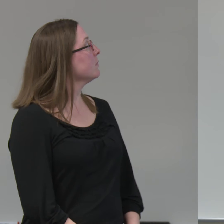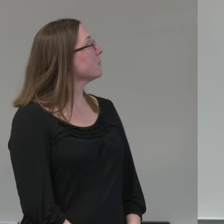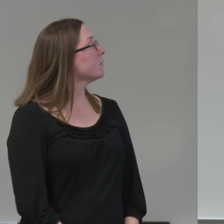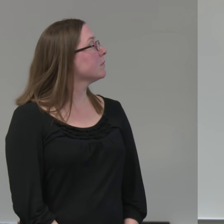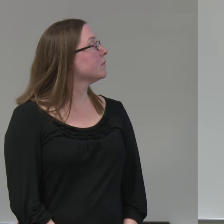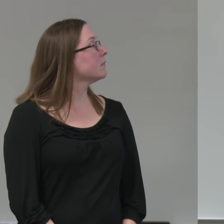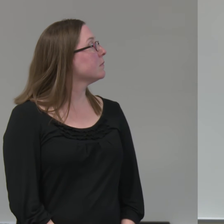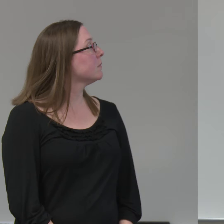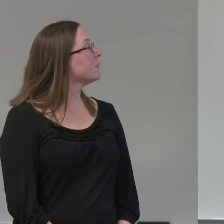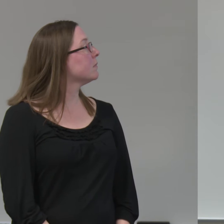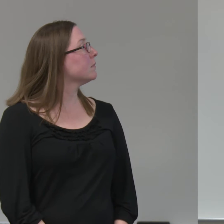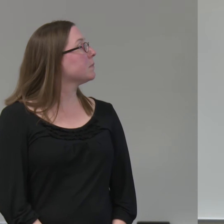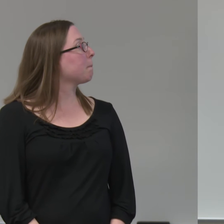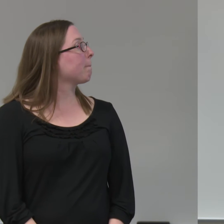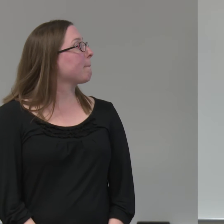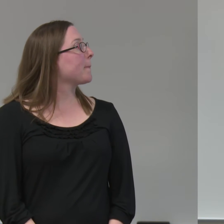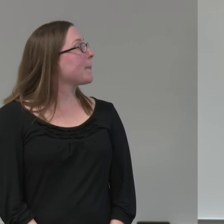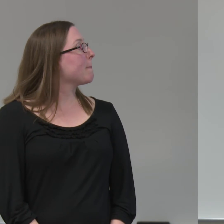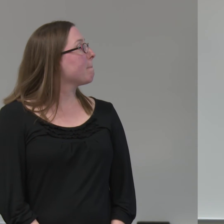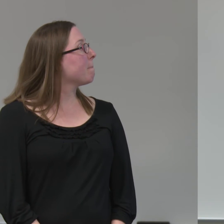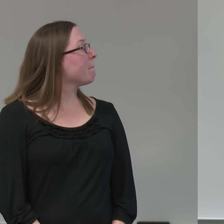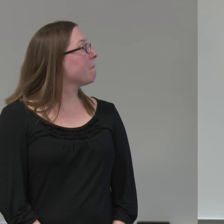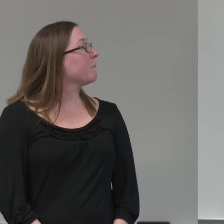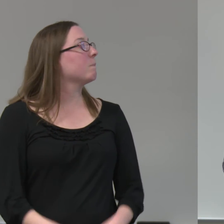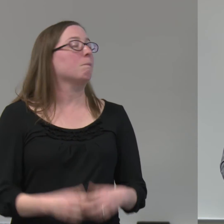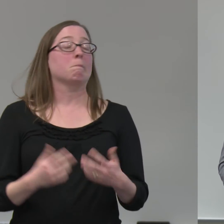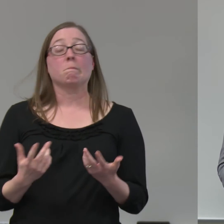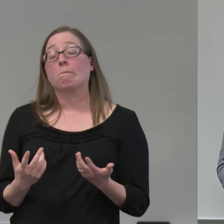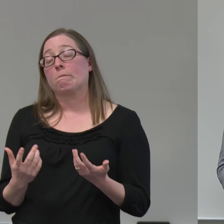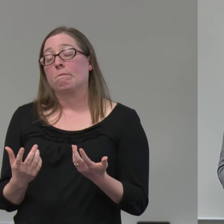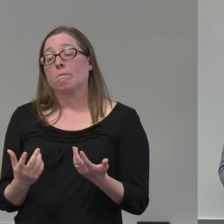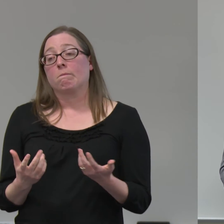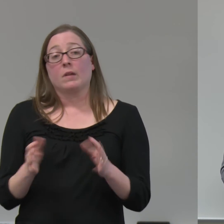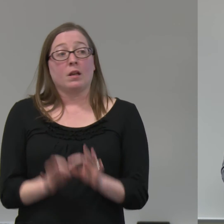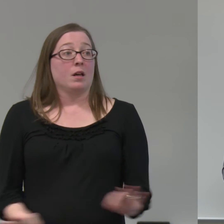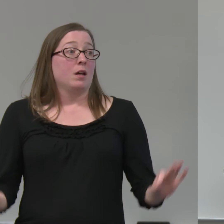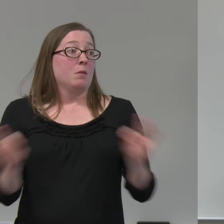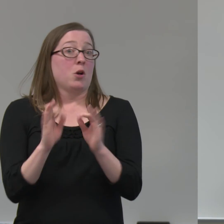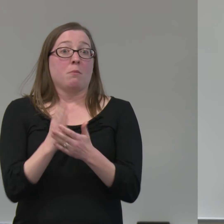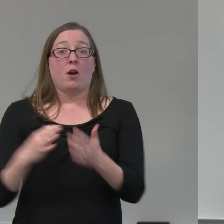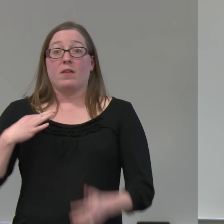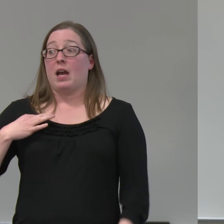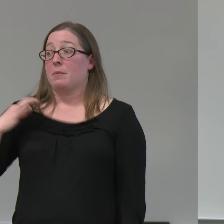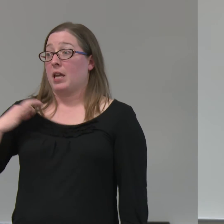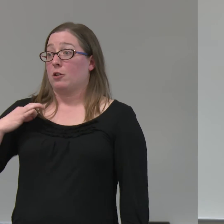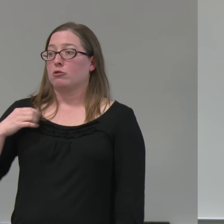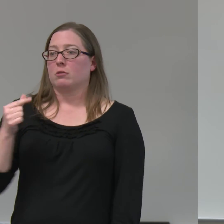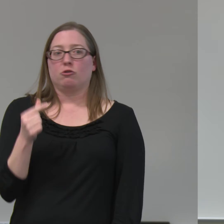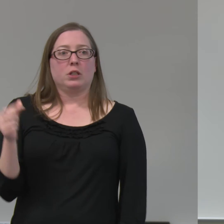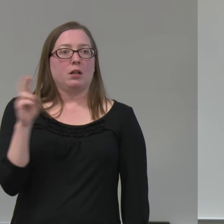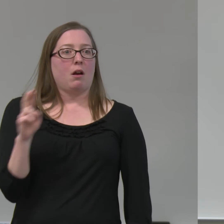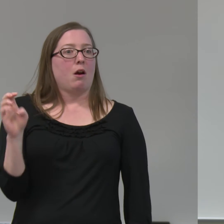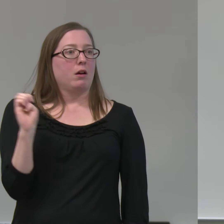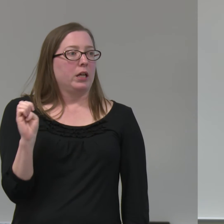So, again, another-- one important part of doing the graduate applications are the GRE exam.